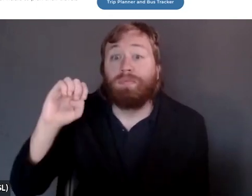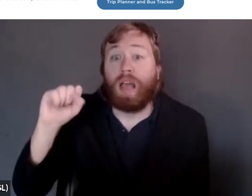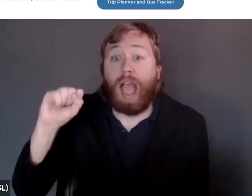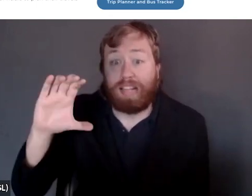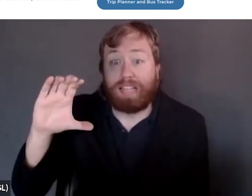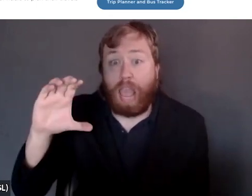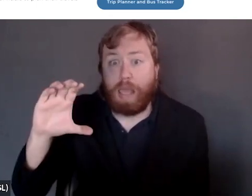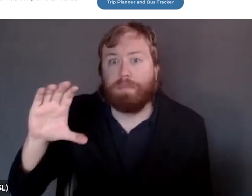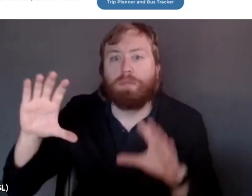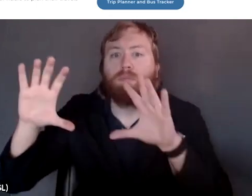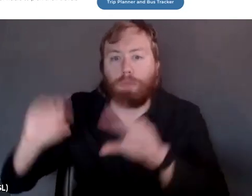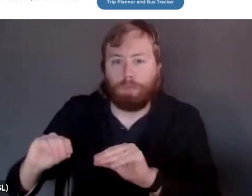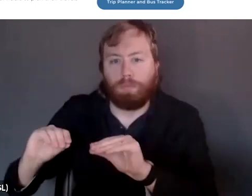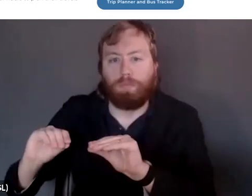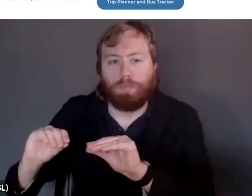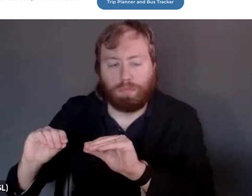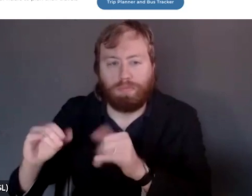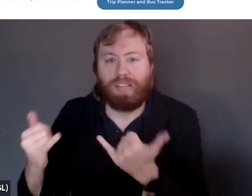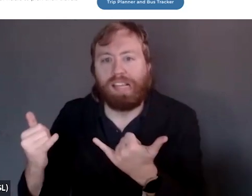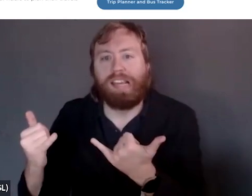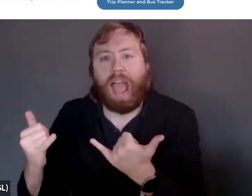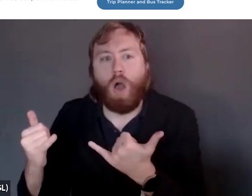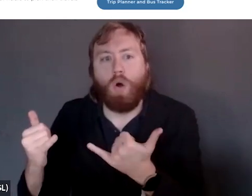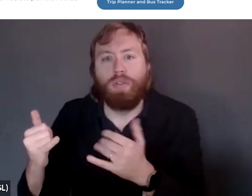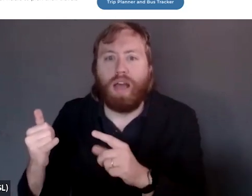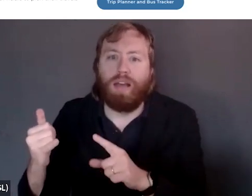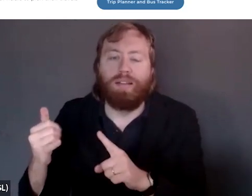and return the focus to the parent item, which it does.